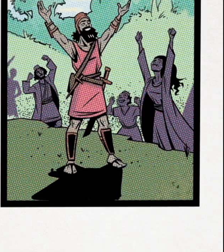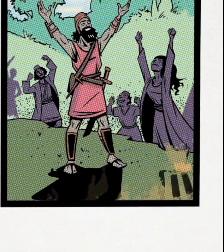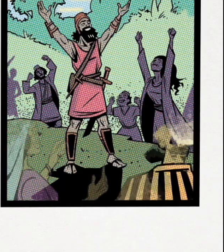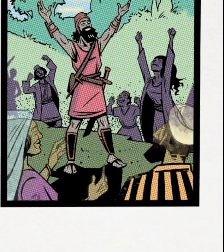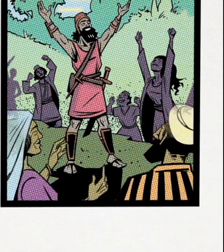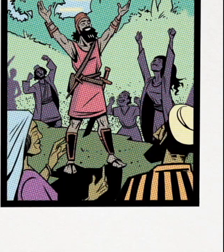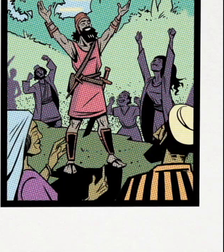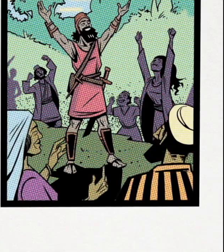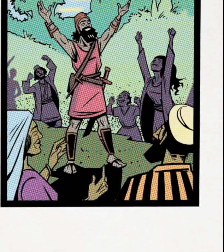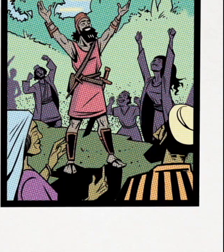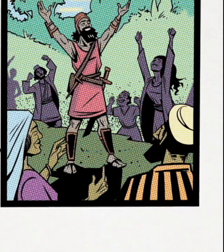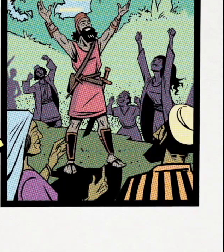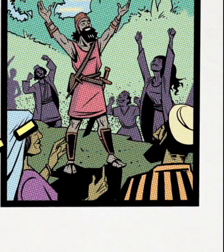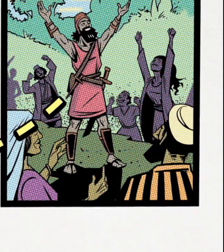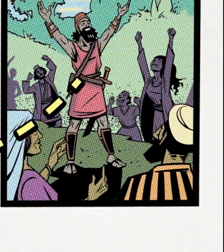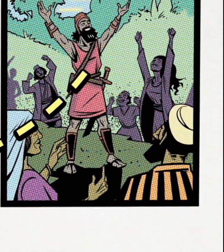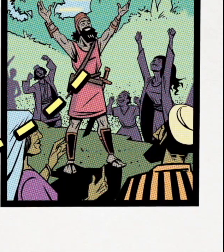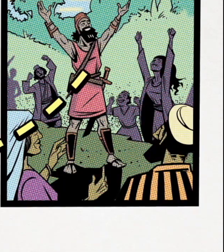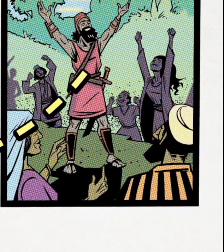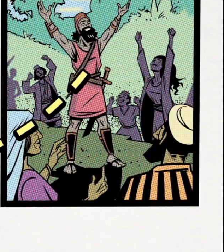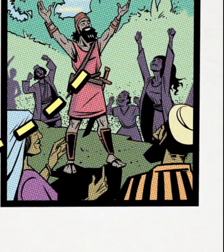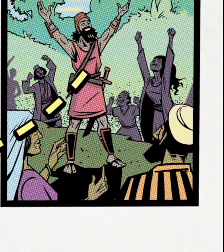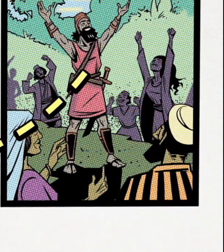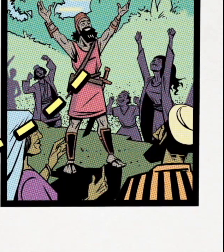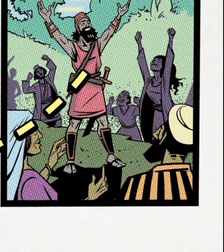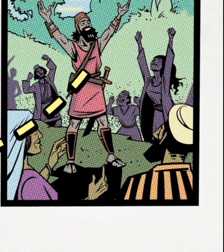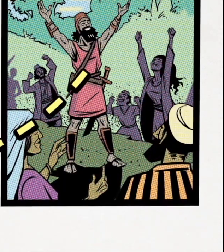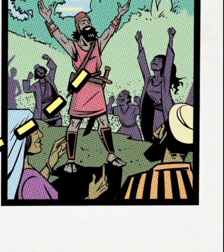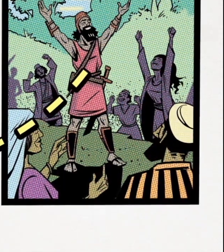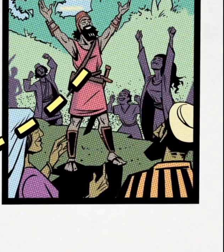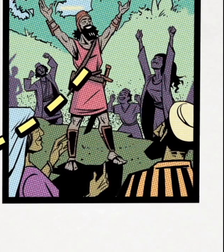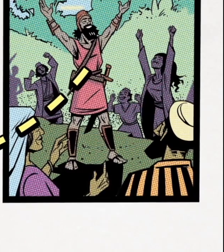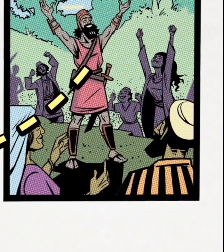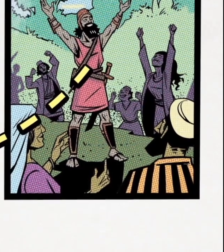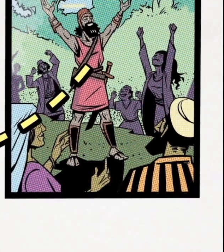They pass through the waters of the Jordan into the promised land.